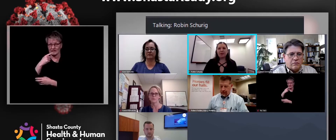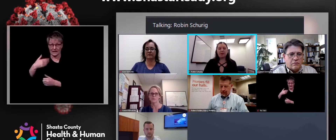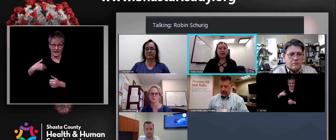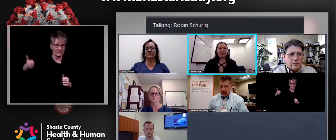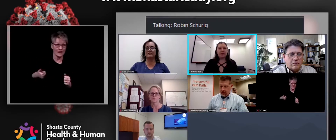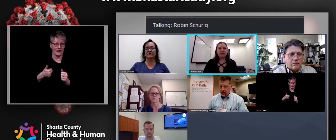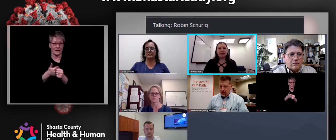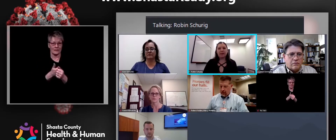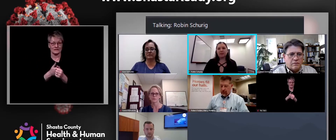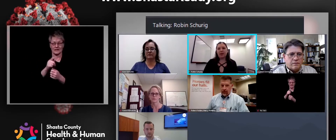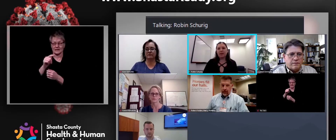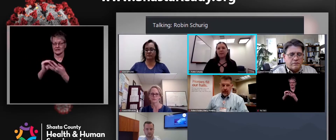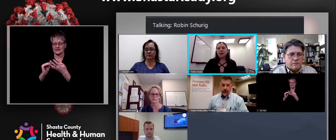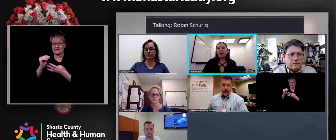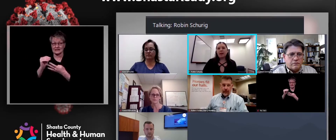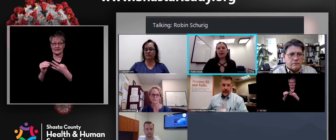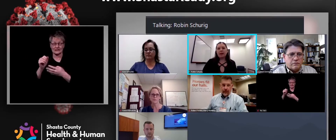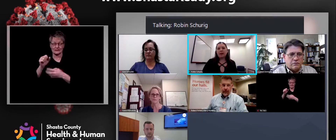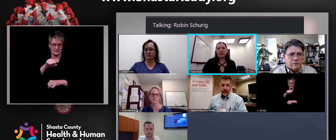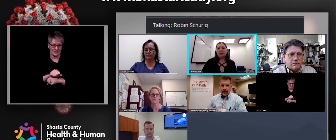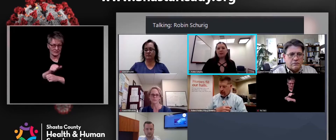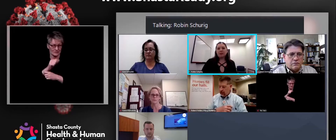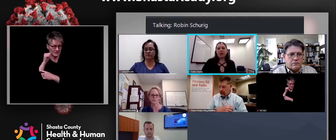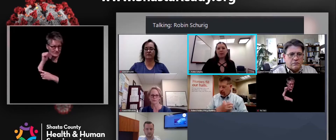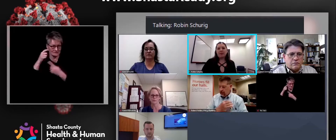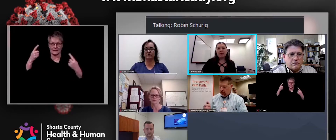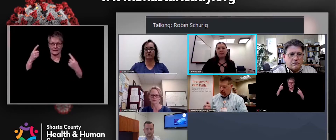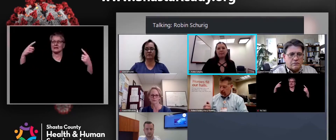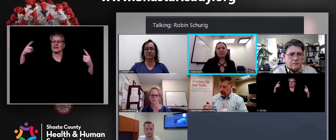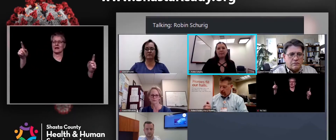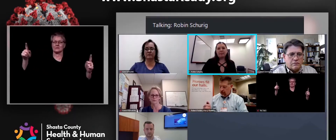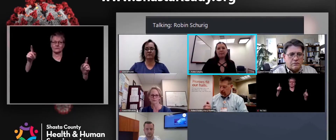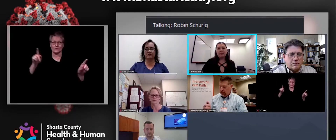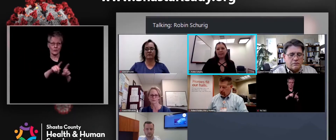to share with you that was announced yesterday, and I'll also share a brief update on state